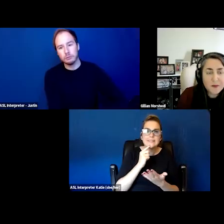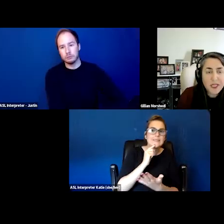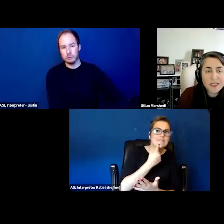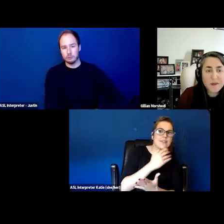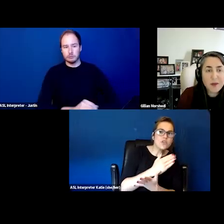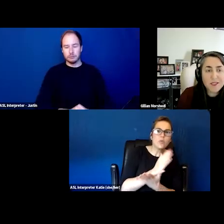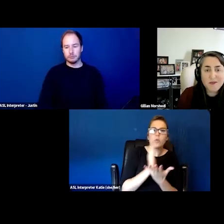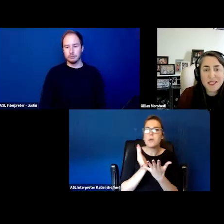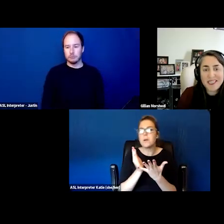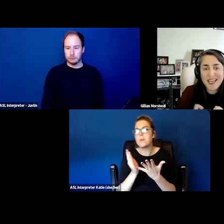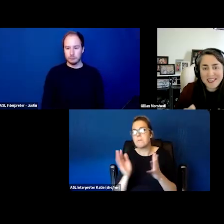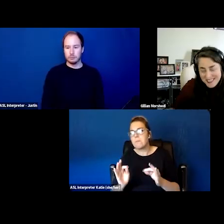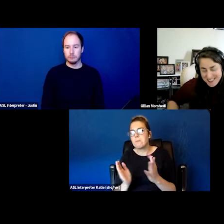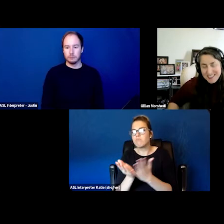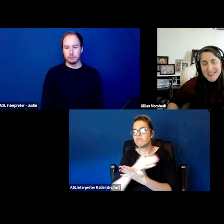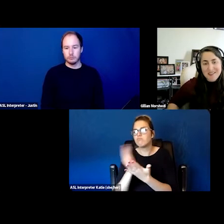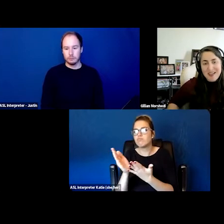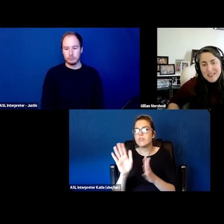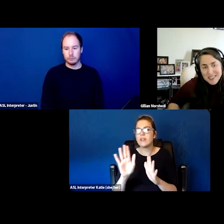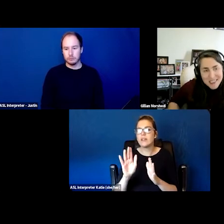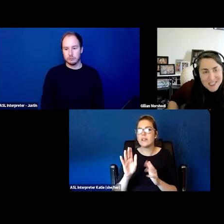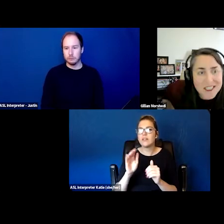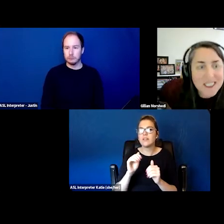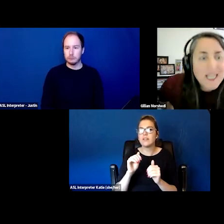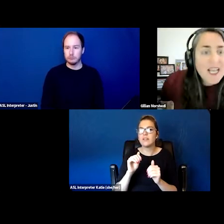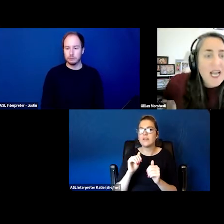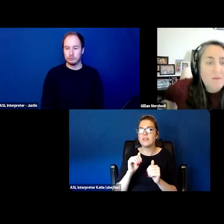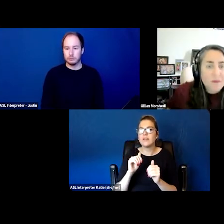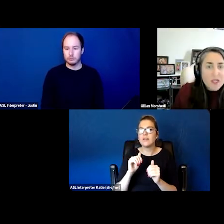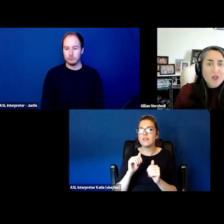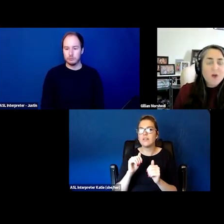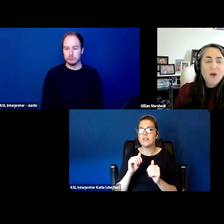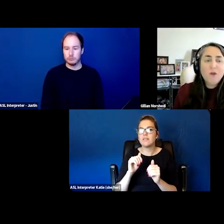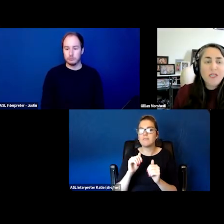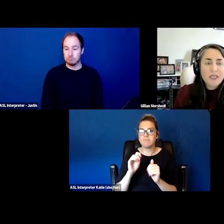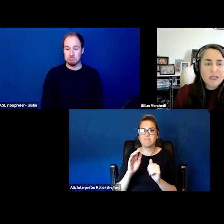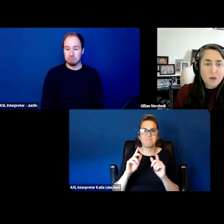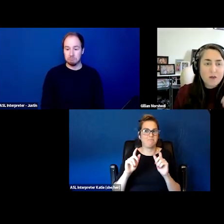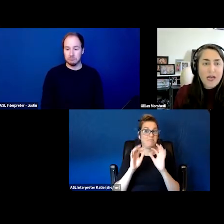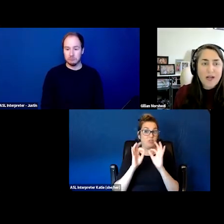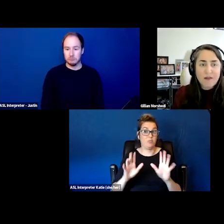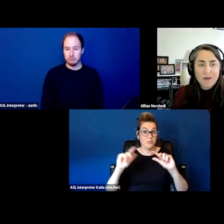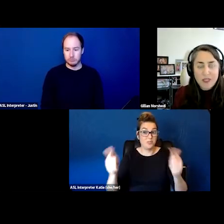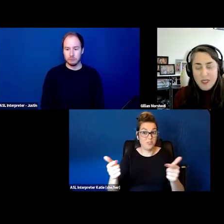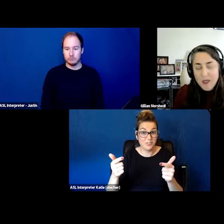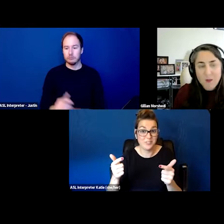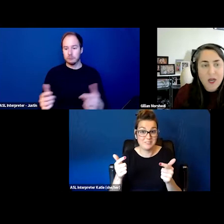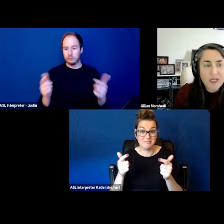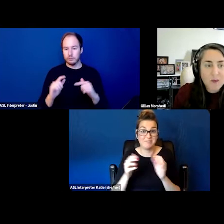I'm realizing, apologies, I'm realizing that content of that, I need to adjust it. So moving into the sort of latter half of the process